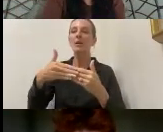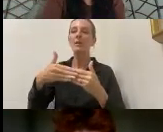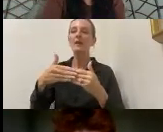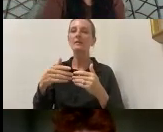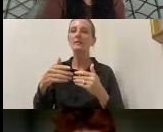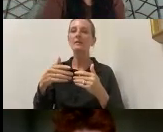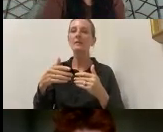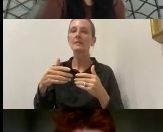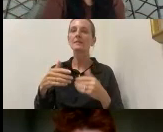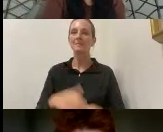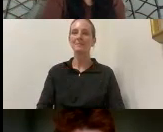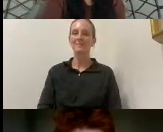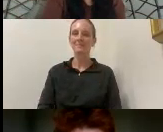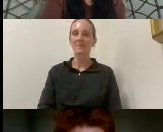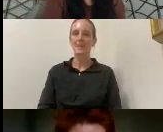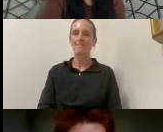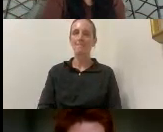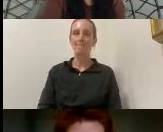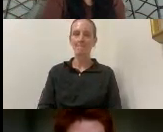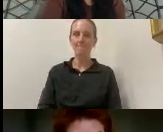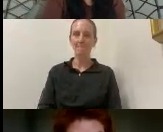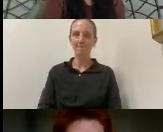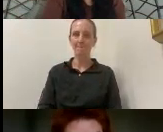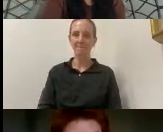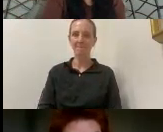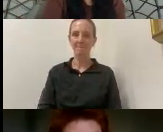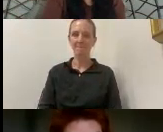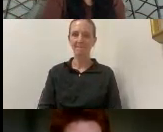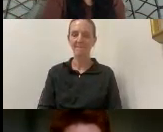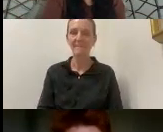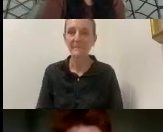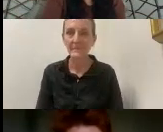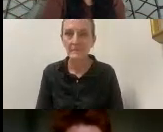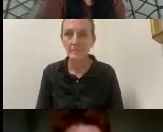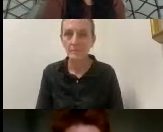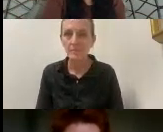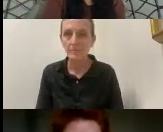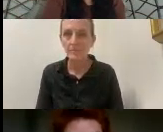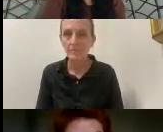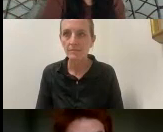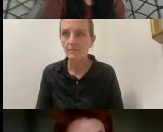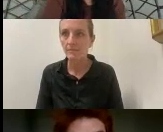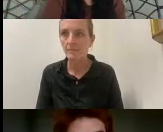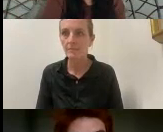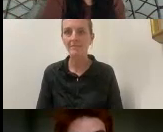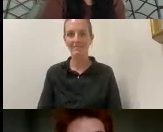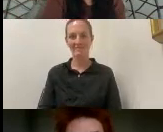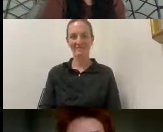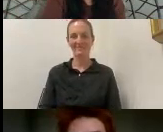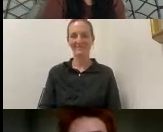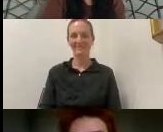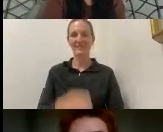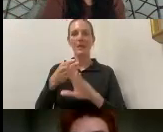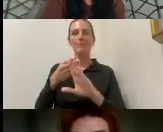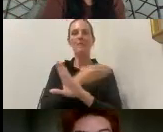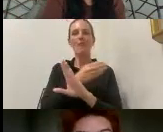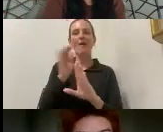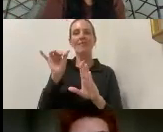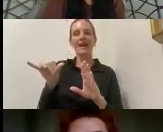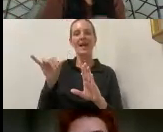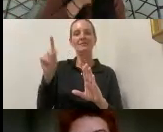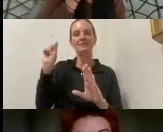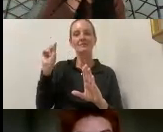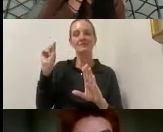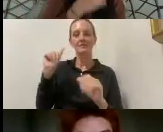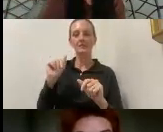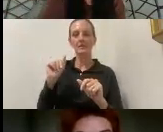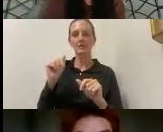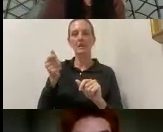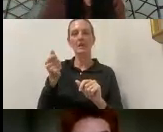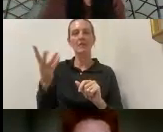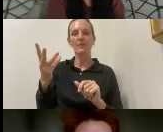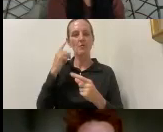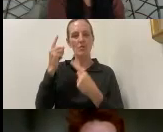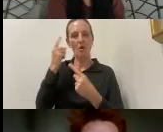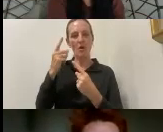Hillary Ronald: Before we move on to you Eliza, just a couple of thoughts from Kassidy,